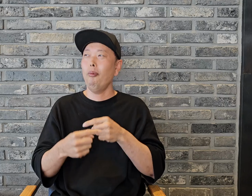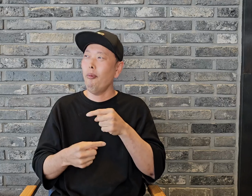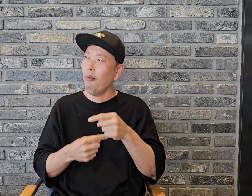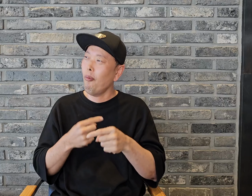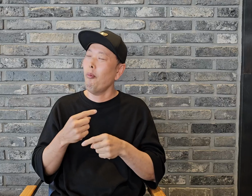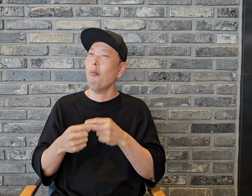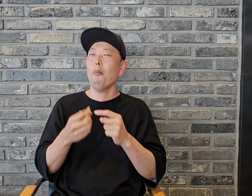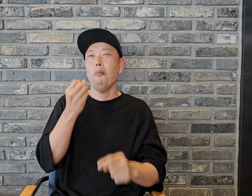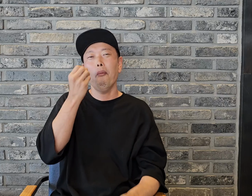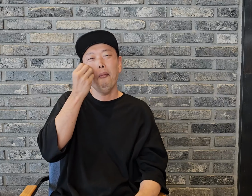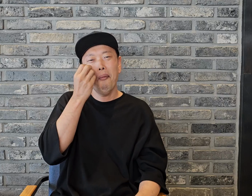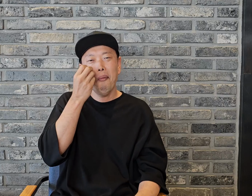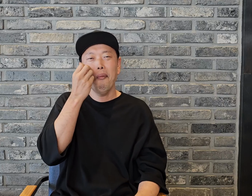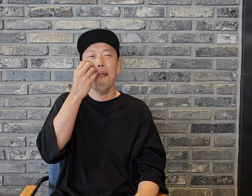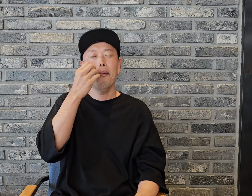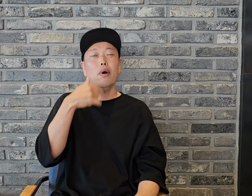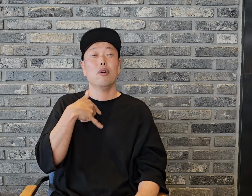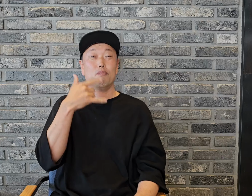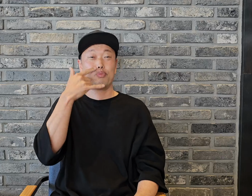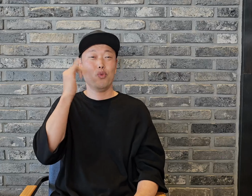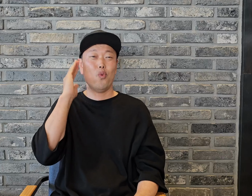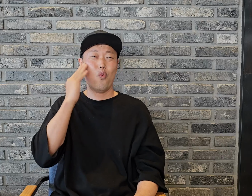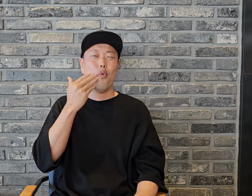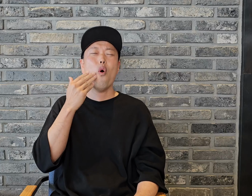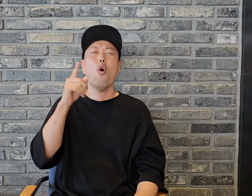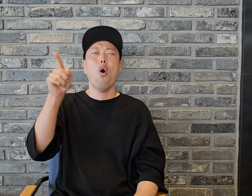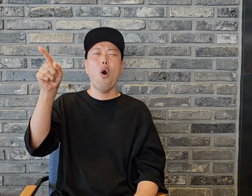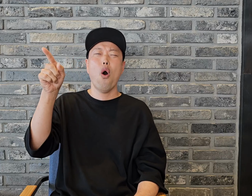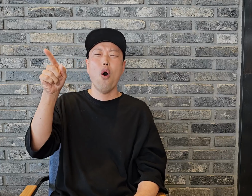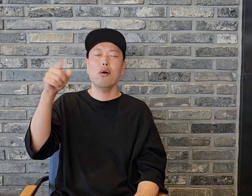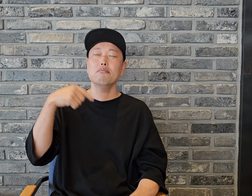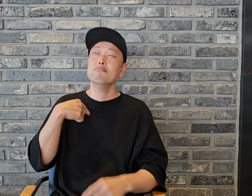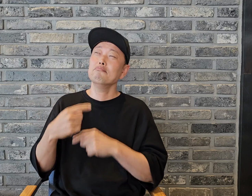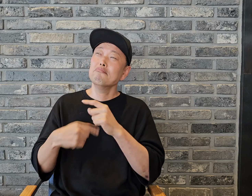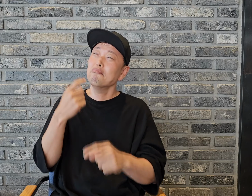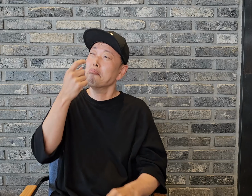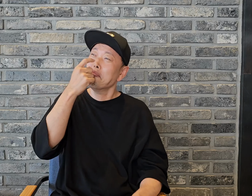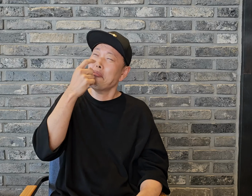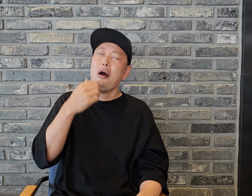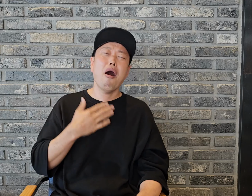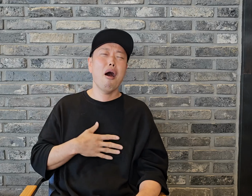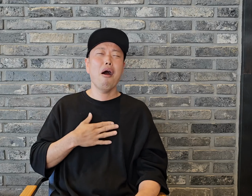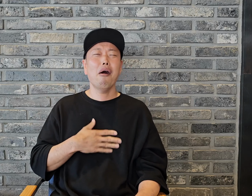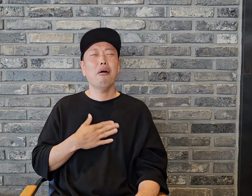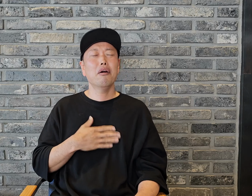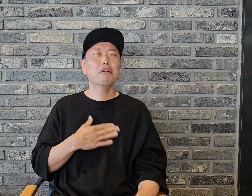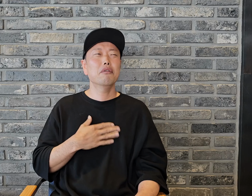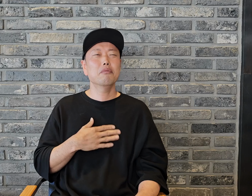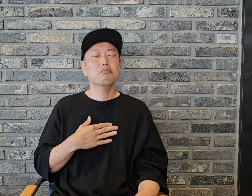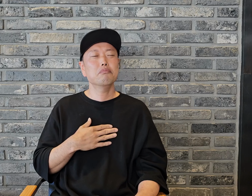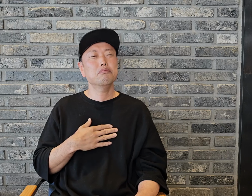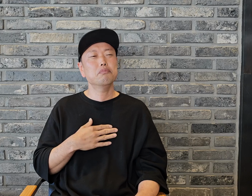'Ah, this is sign language.' It was really amazing. My parents are deaf, so I knew sign language well, but